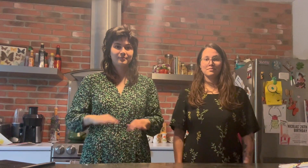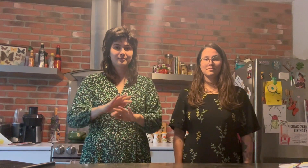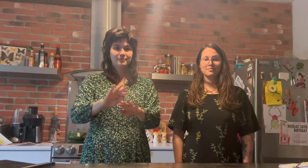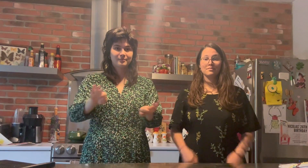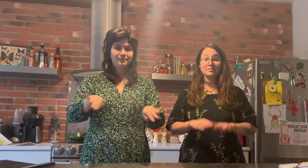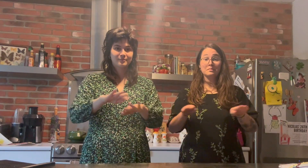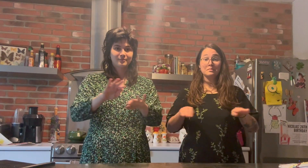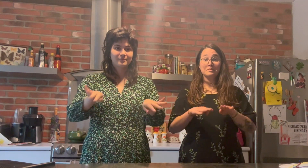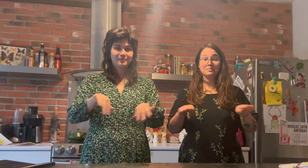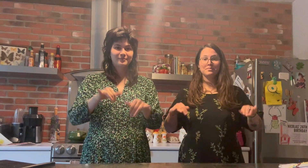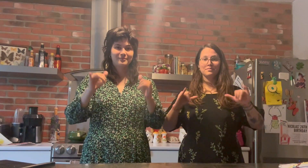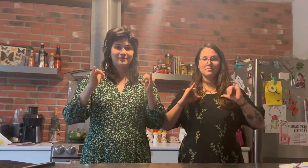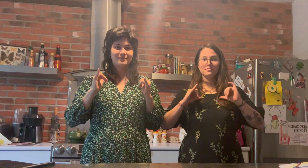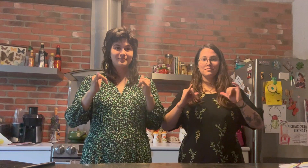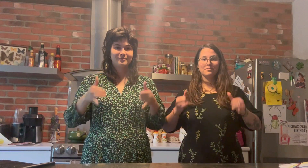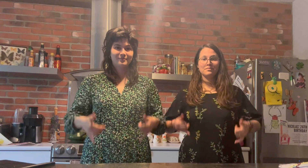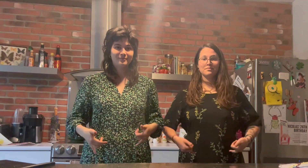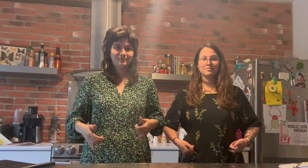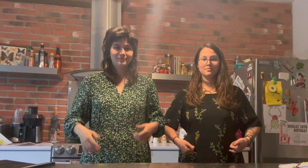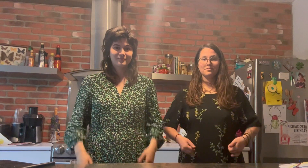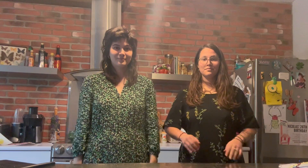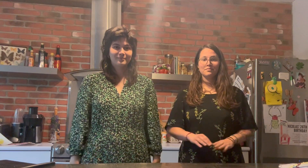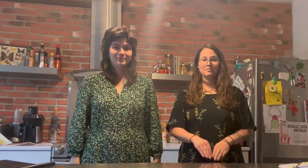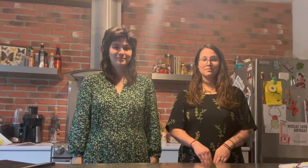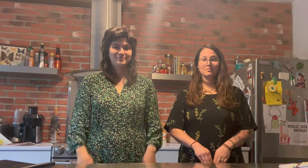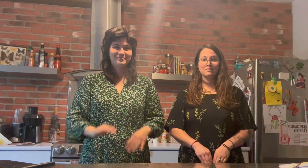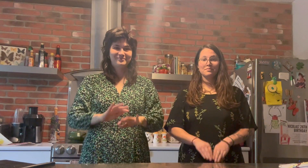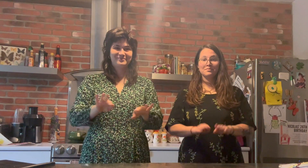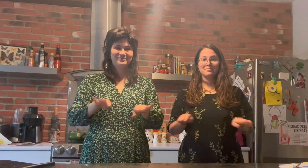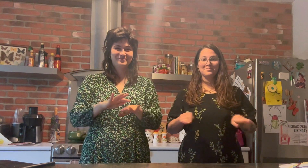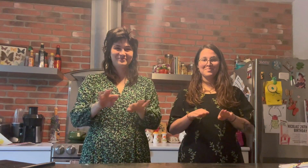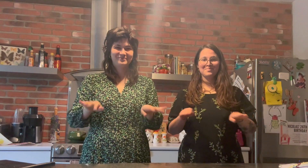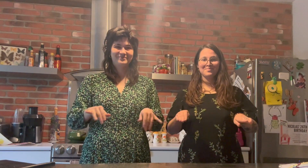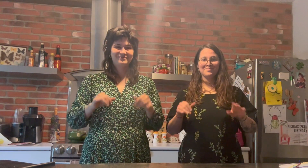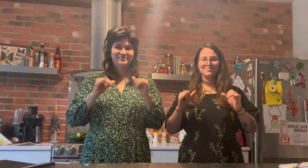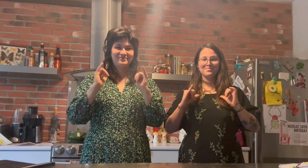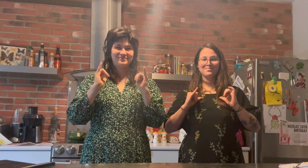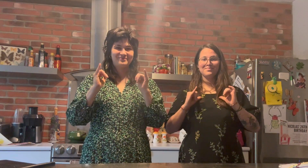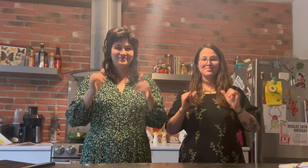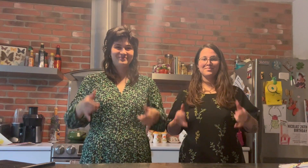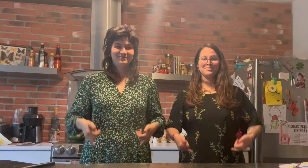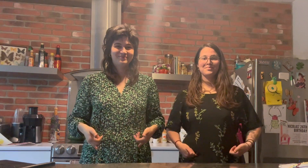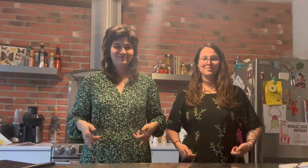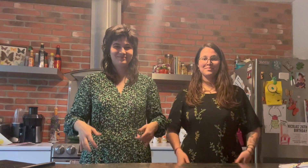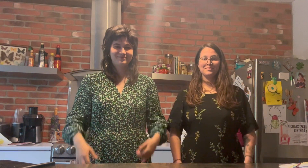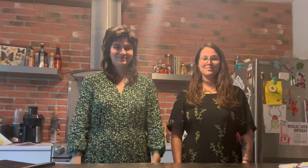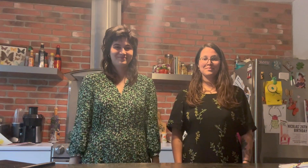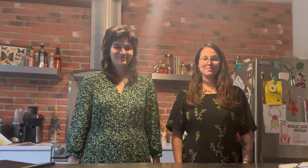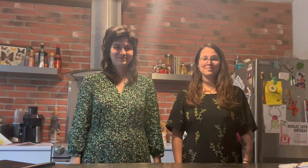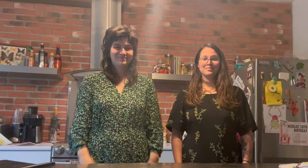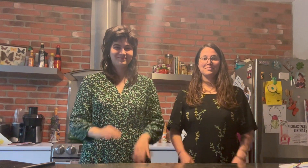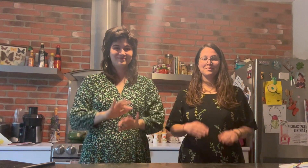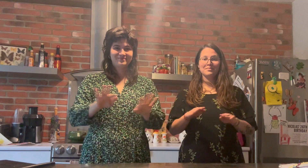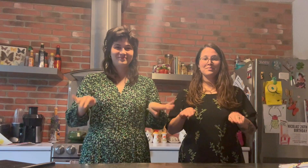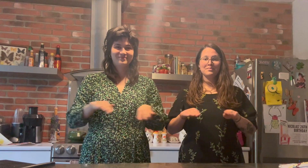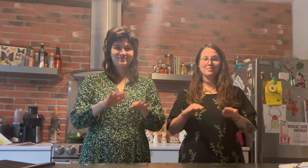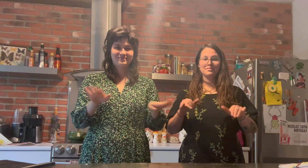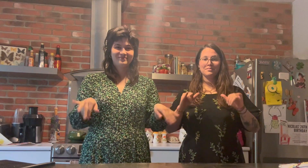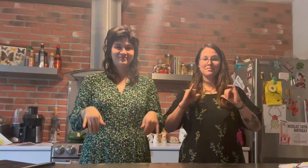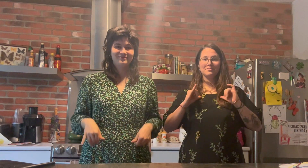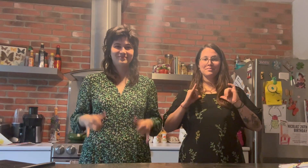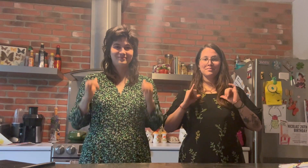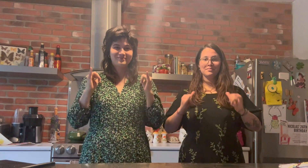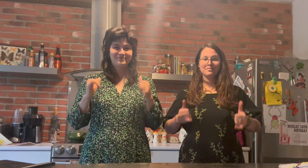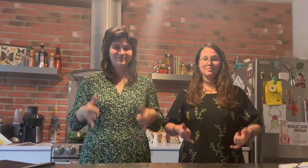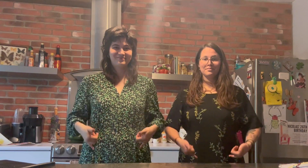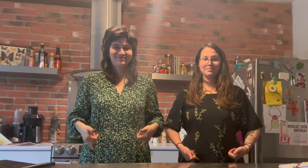Ensuite, tes deux mains font la lettre Y, with tips of your thumbs in contact with the upper sides of your torso.